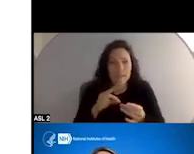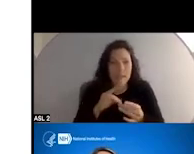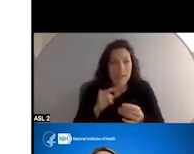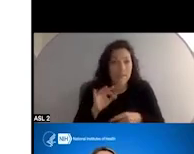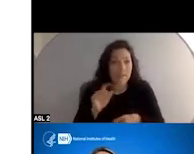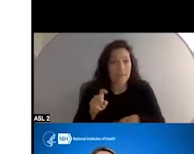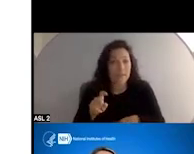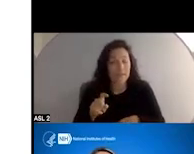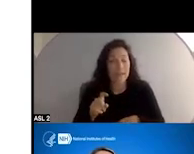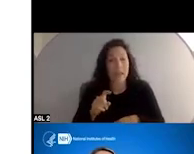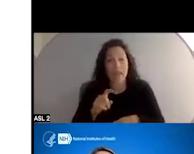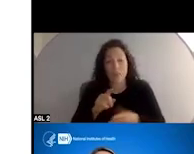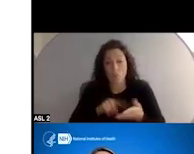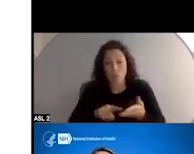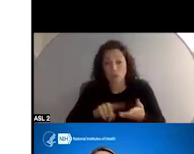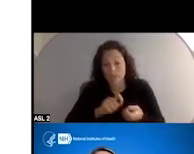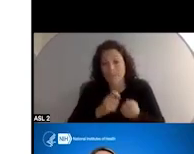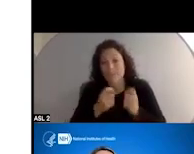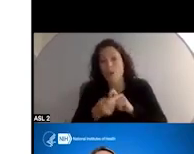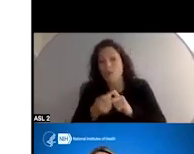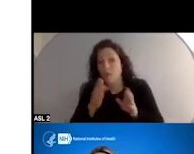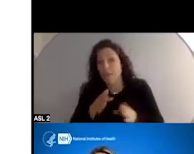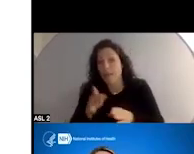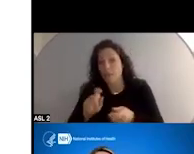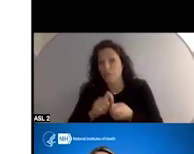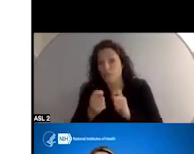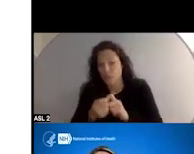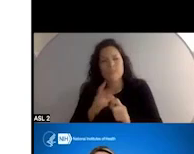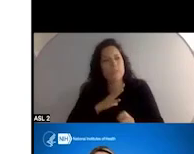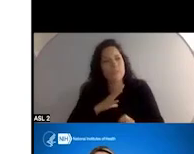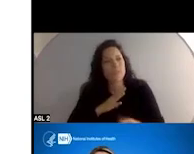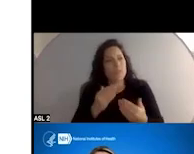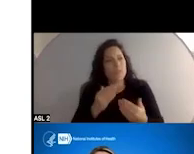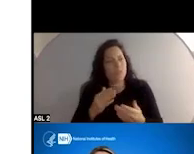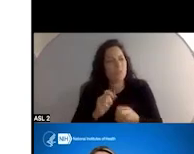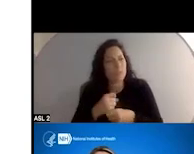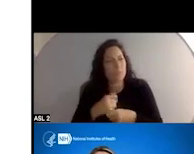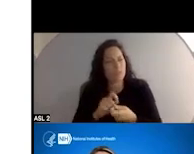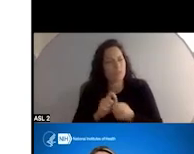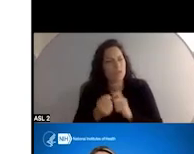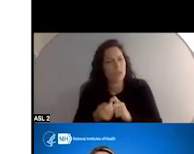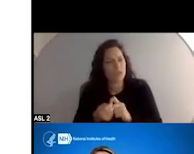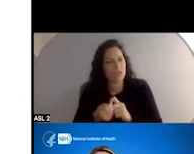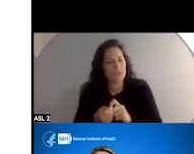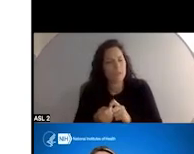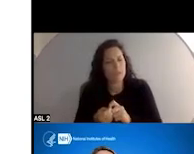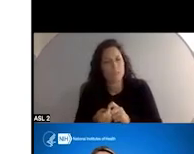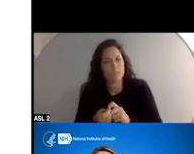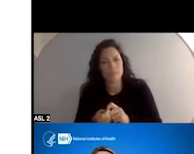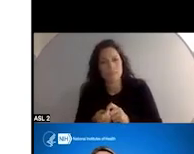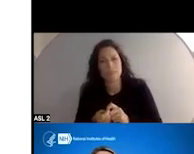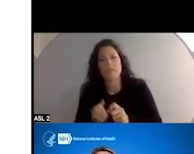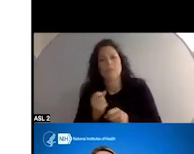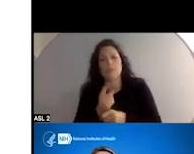and if the plan does need to change so that there is an accurate, current plan that will be approved and can be complied with.